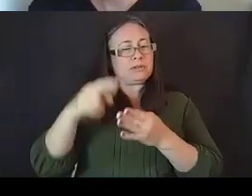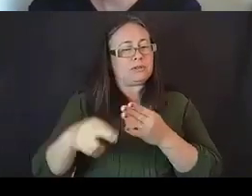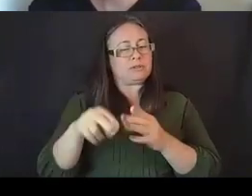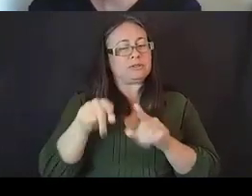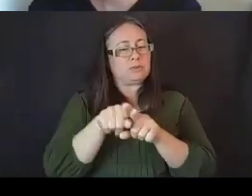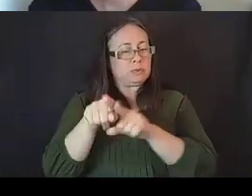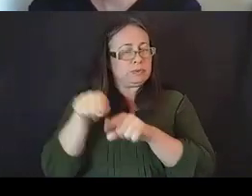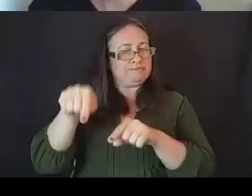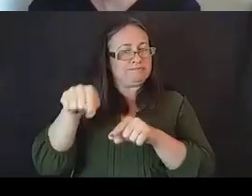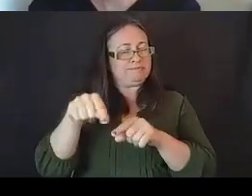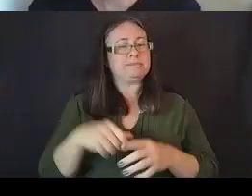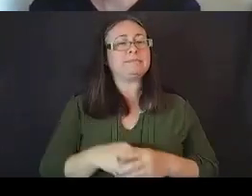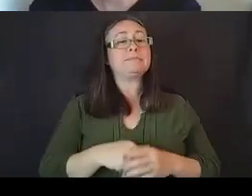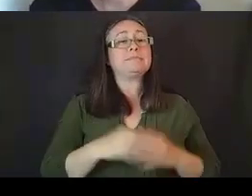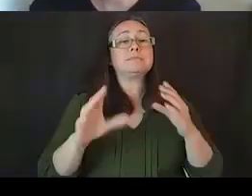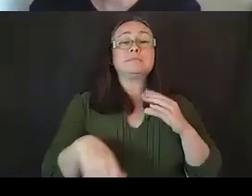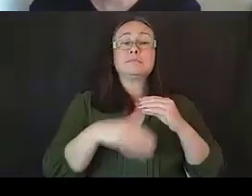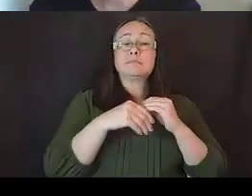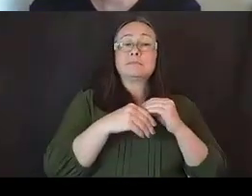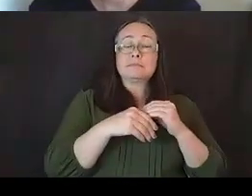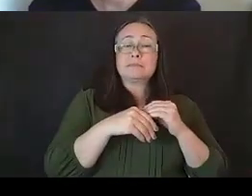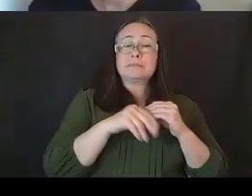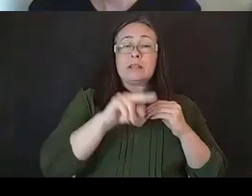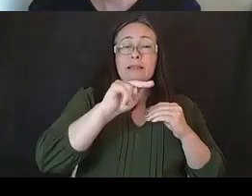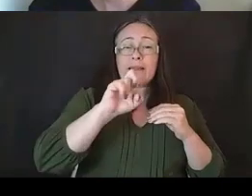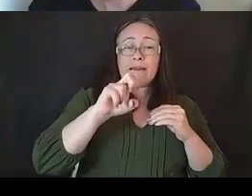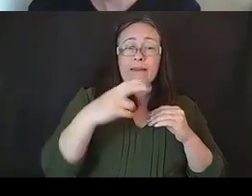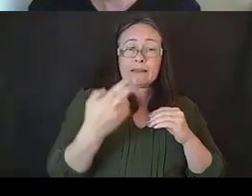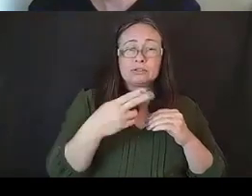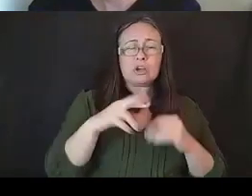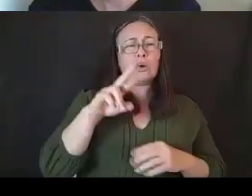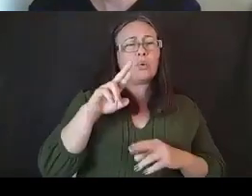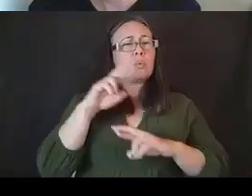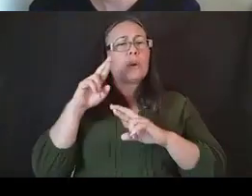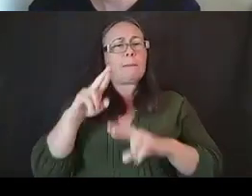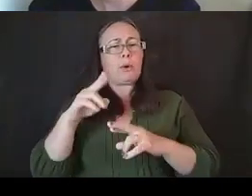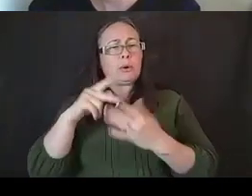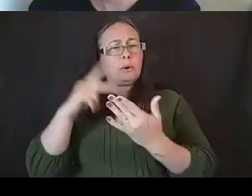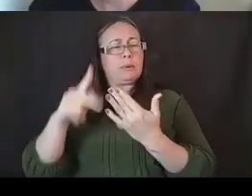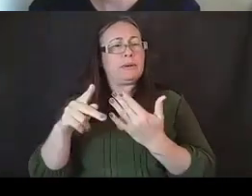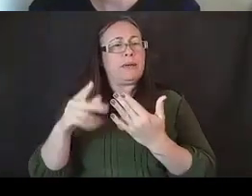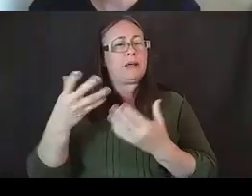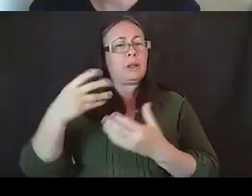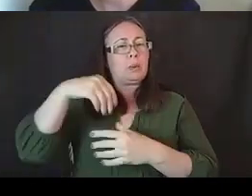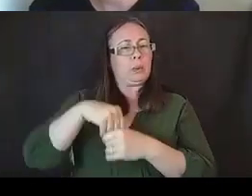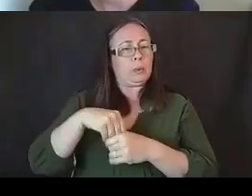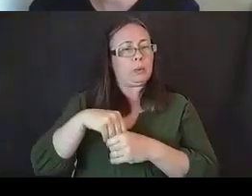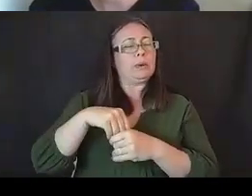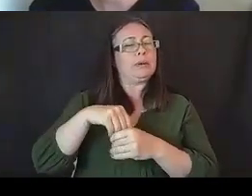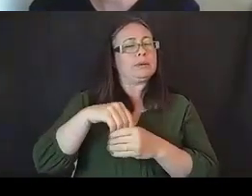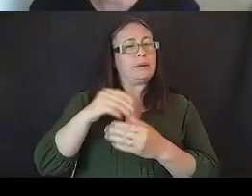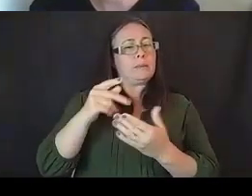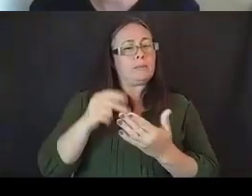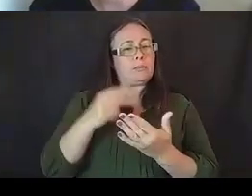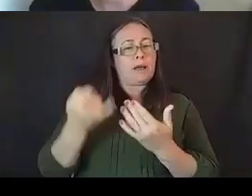In addition to projects funded by the NIH, RePORTER also includes projects funded by several other federal agencies